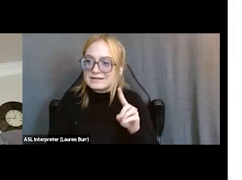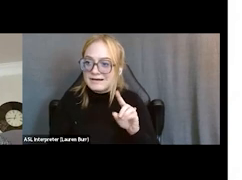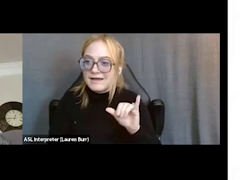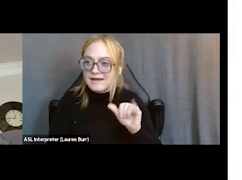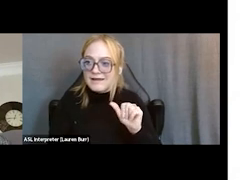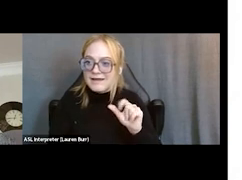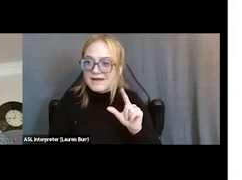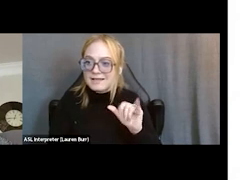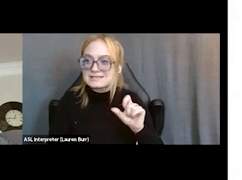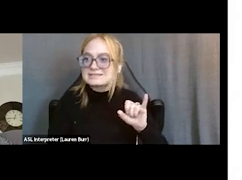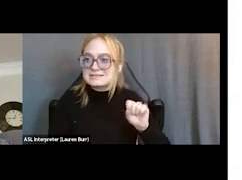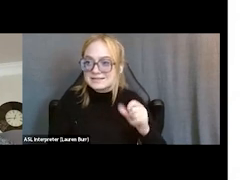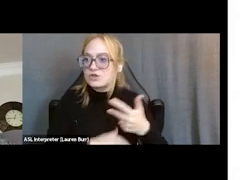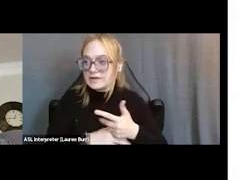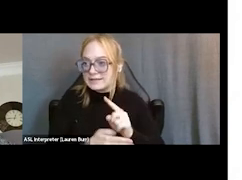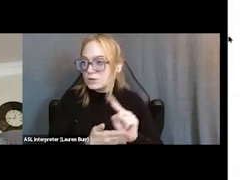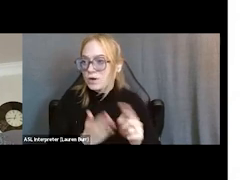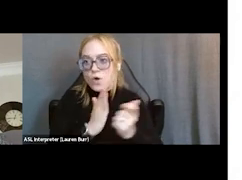automatic allowance. Next slide please.